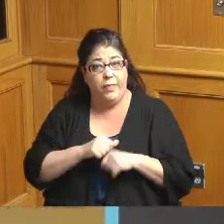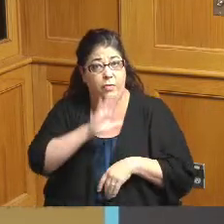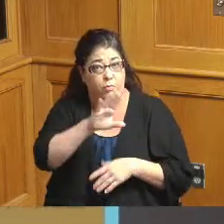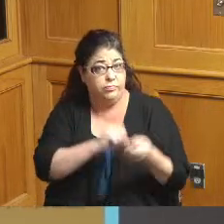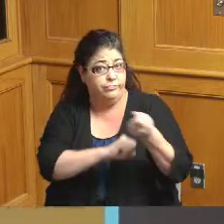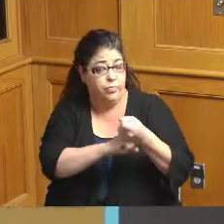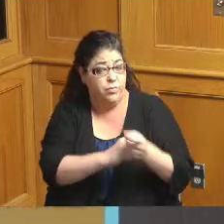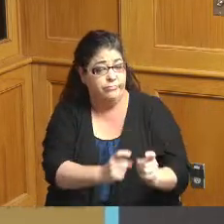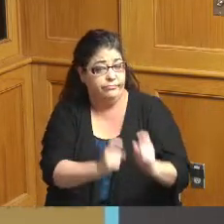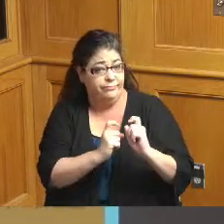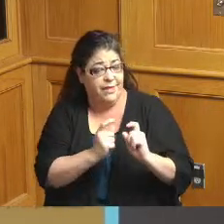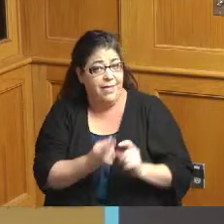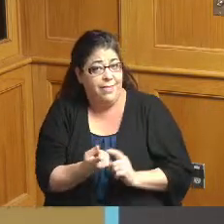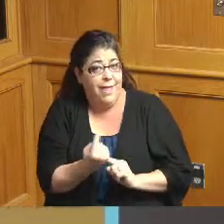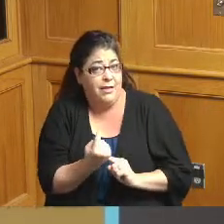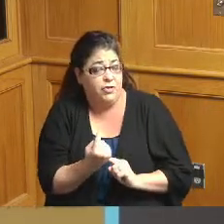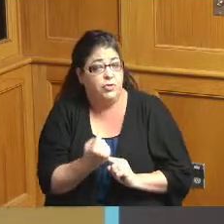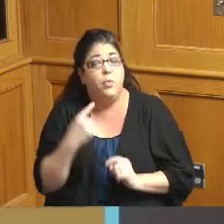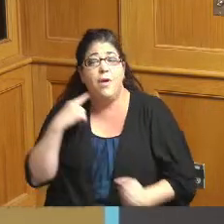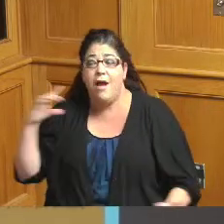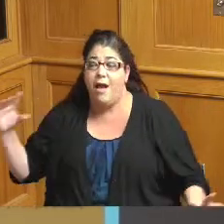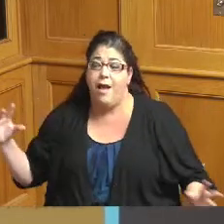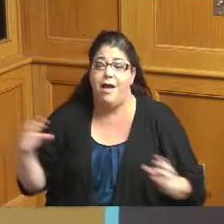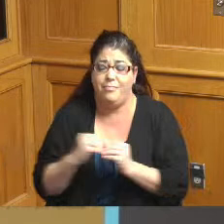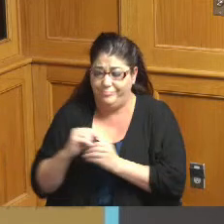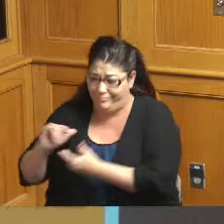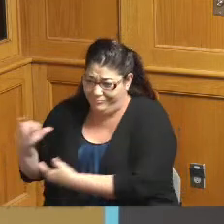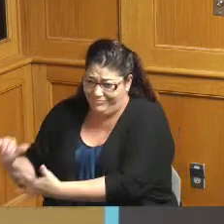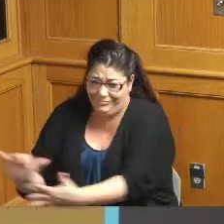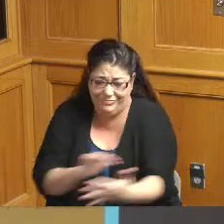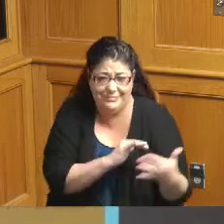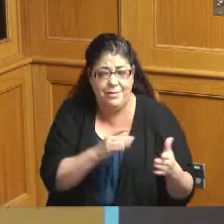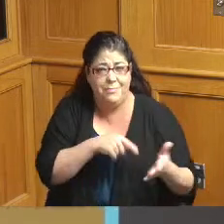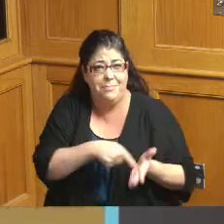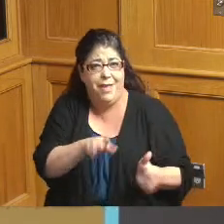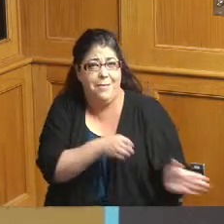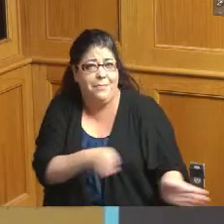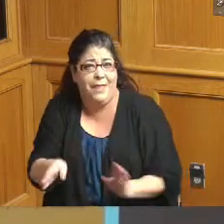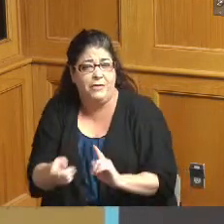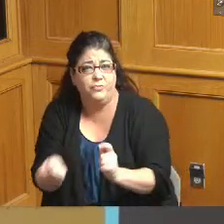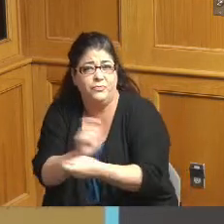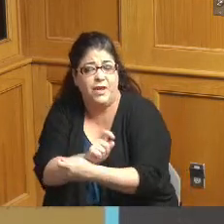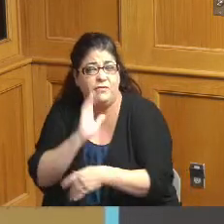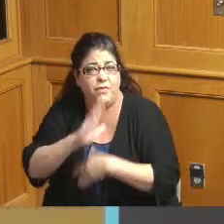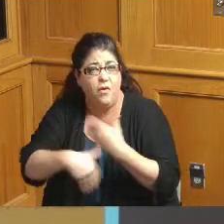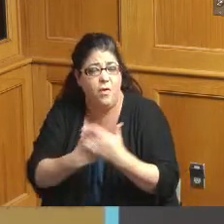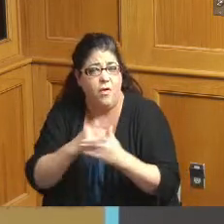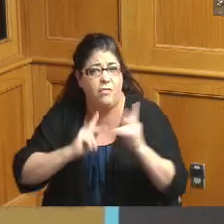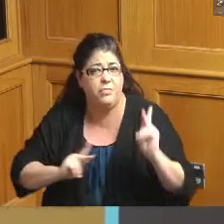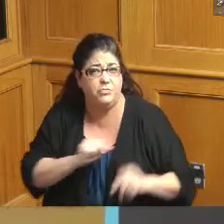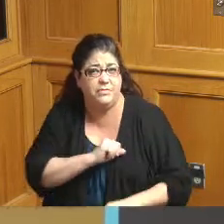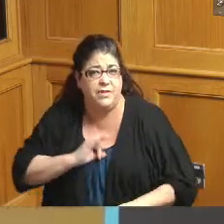year to do a comprehensive pay plan change for our Workforce and that really made a very meaningful